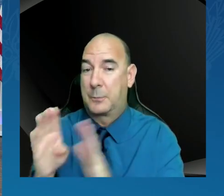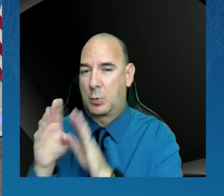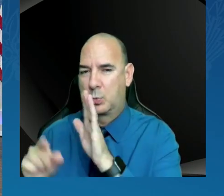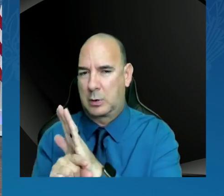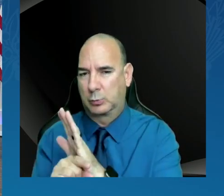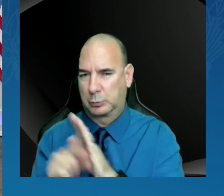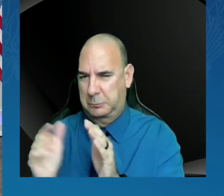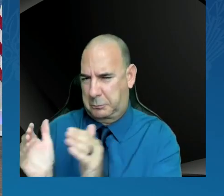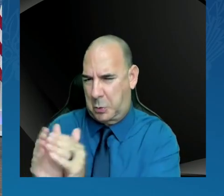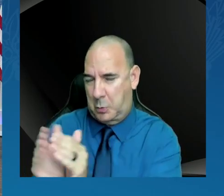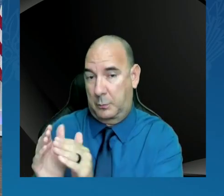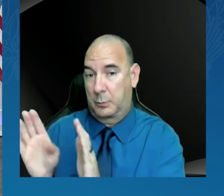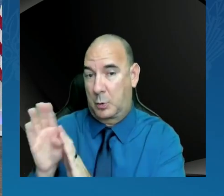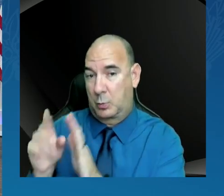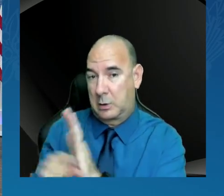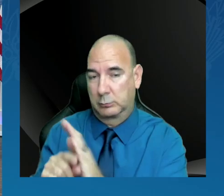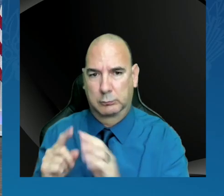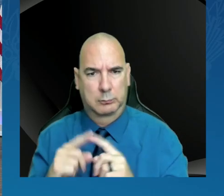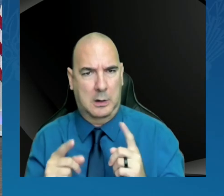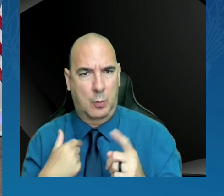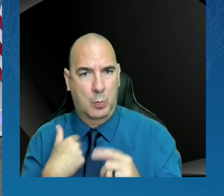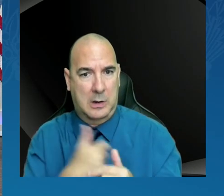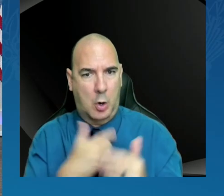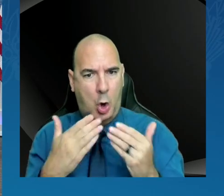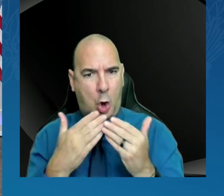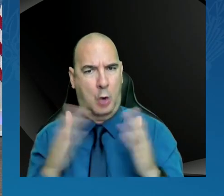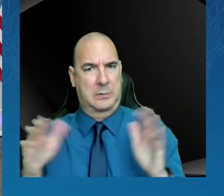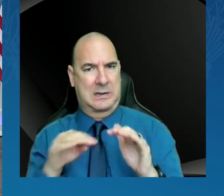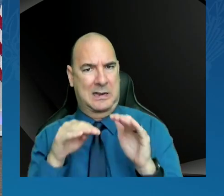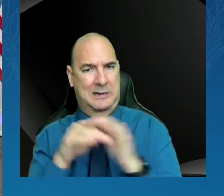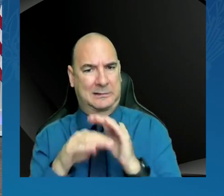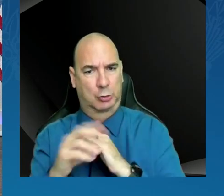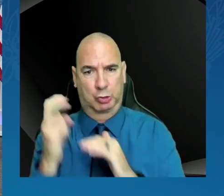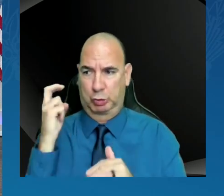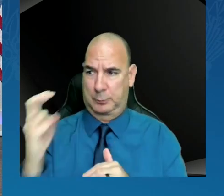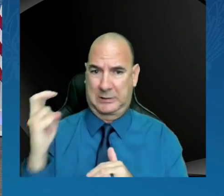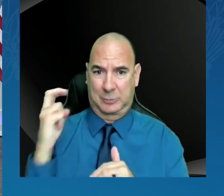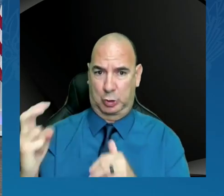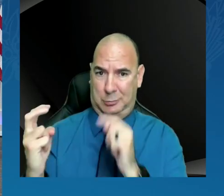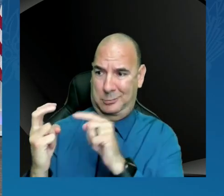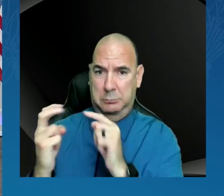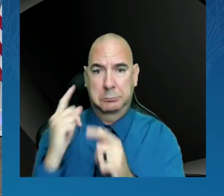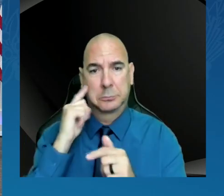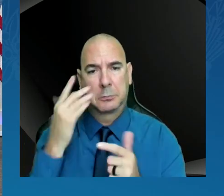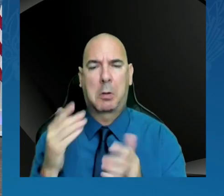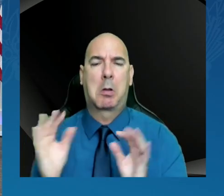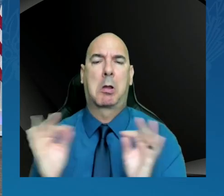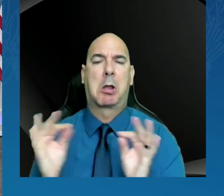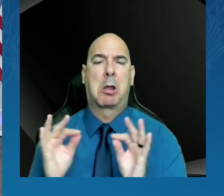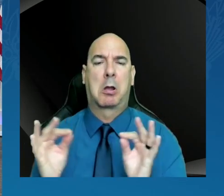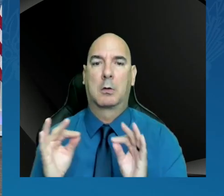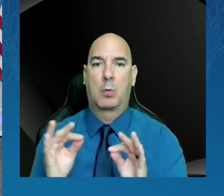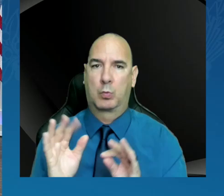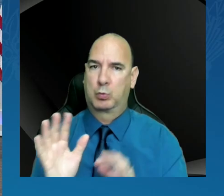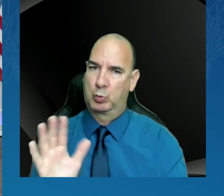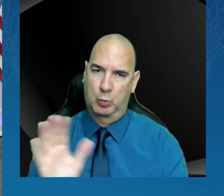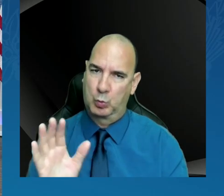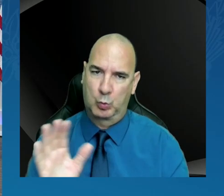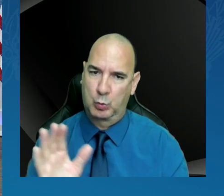It seems like maybe it's a small issue; it's a big issue. You need to get to go and need to be able to get where you need to go to do the work and get home.